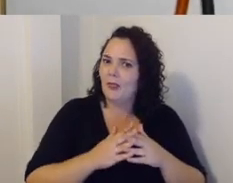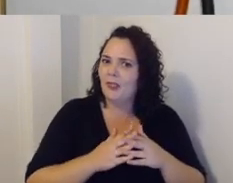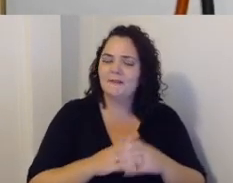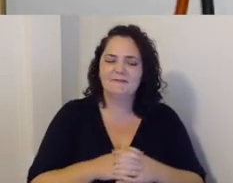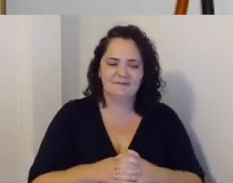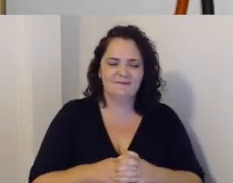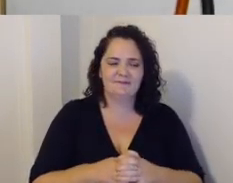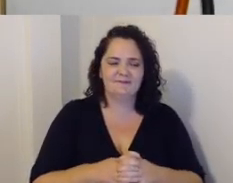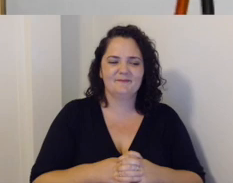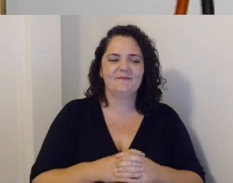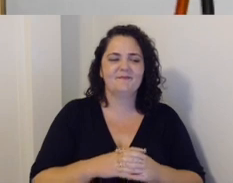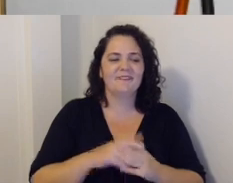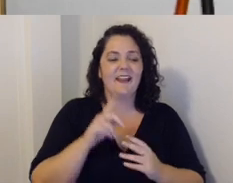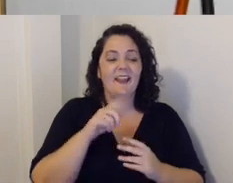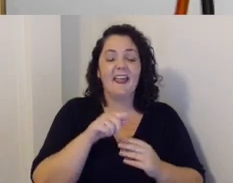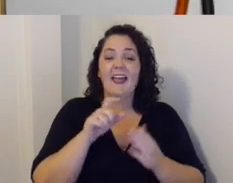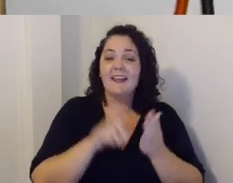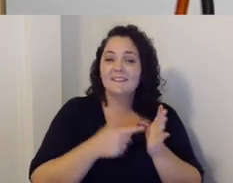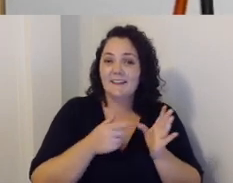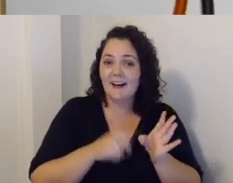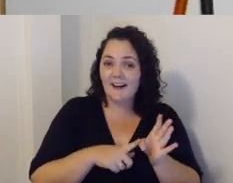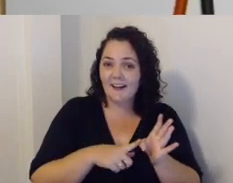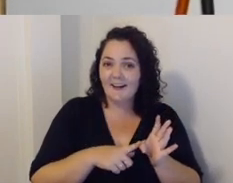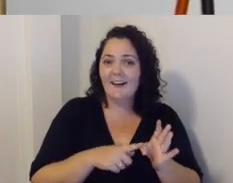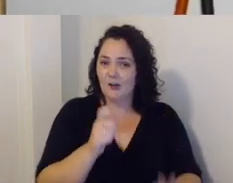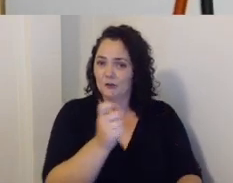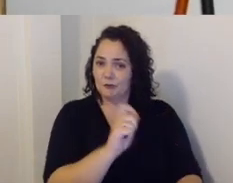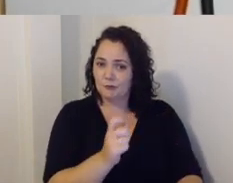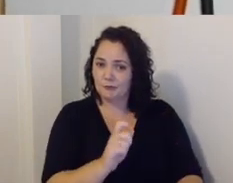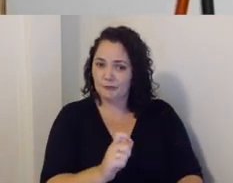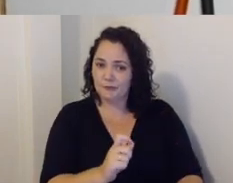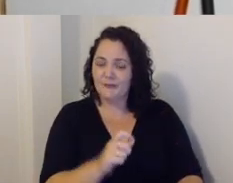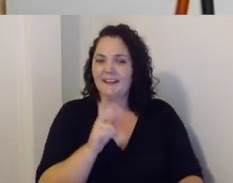which will really fill out, give you those beautiful beautiful marks and then just rubbing